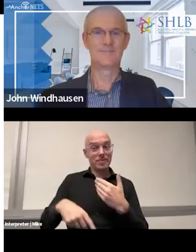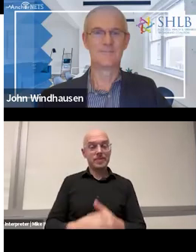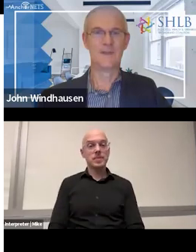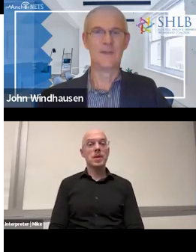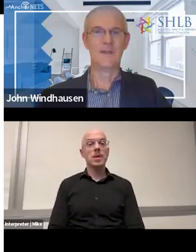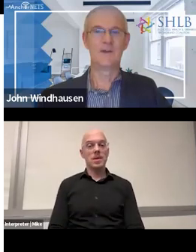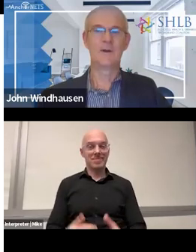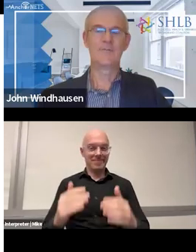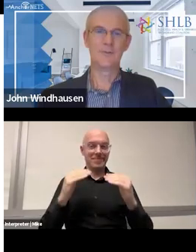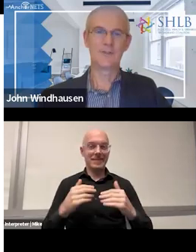John Windhausen: Next slide, please.